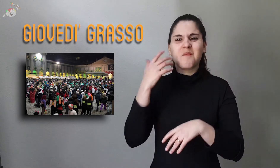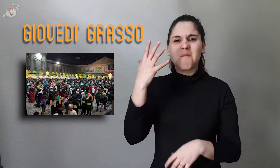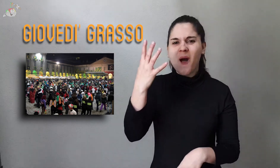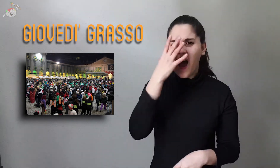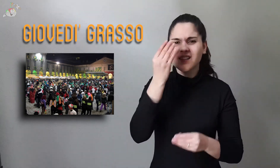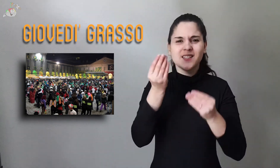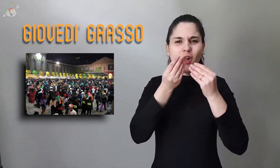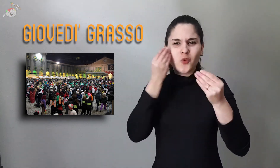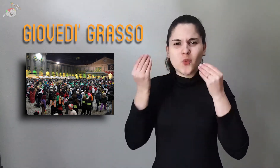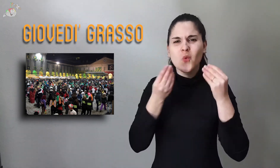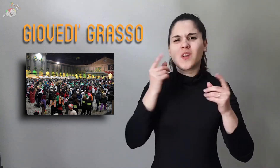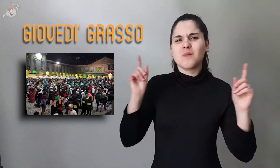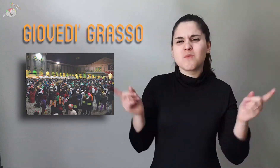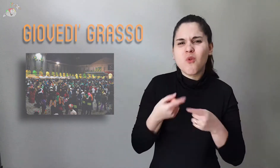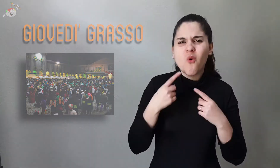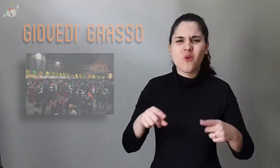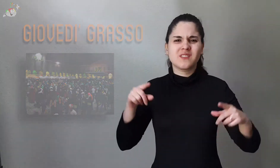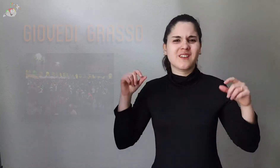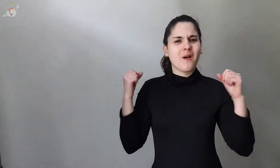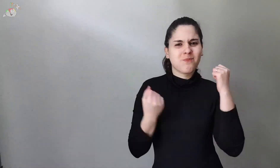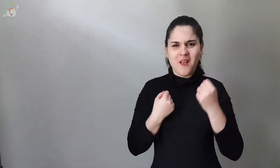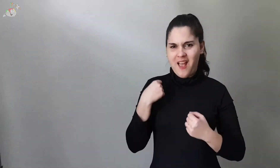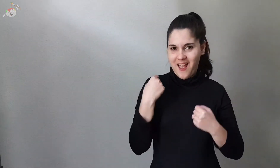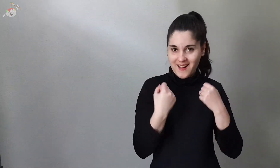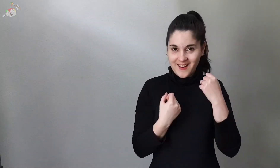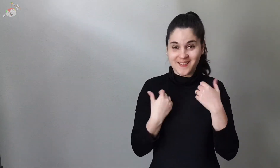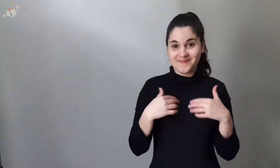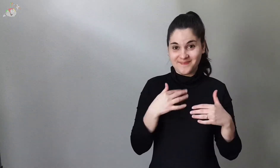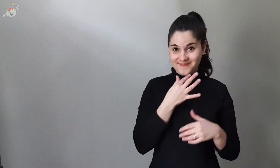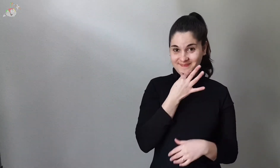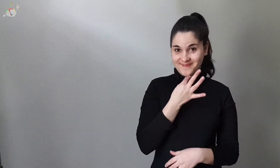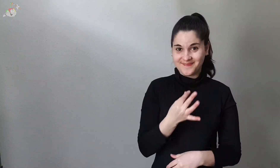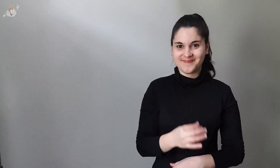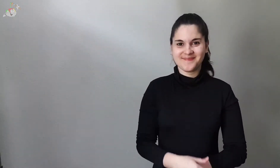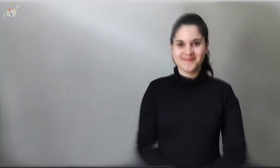between masks, make-up, music and dancing. Beautiful!